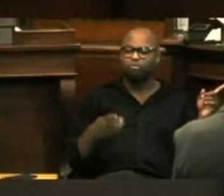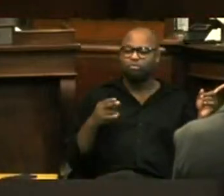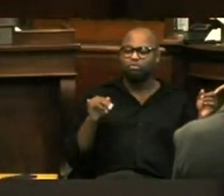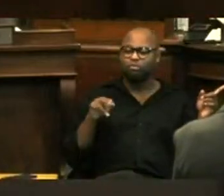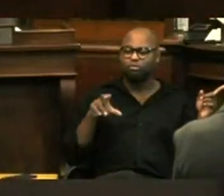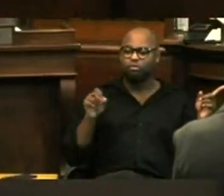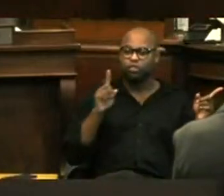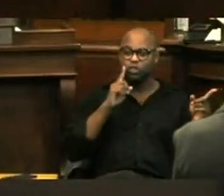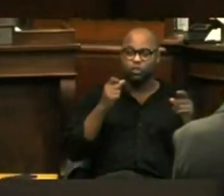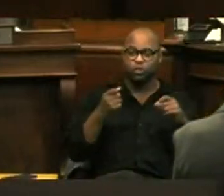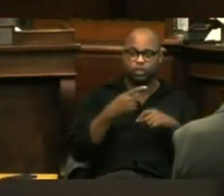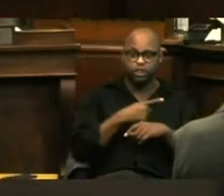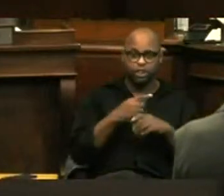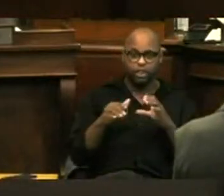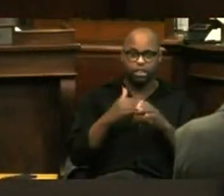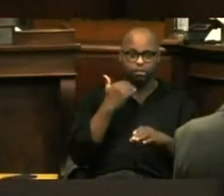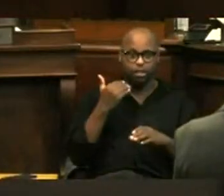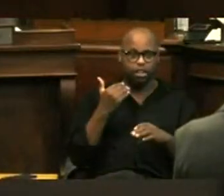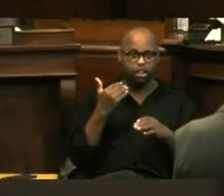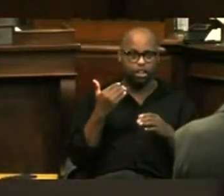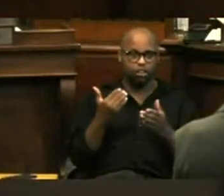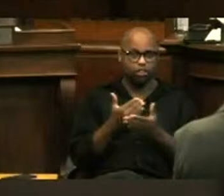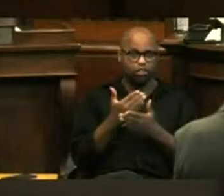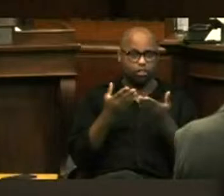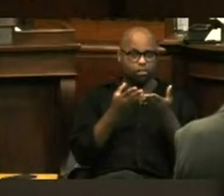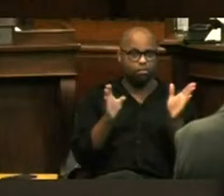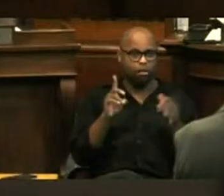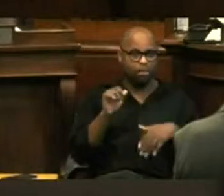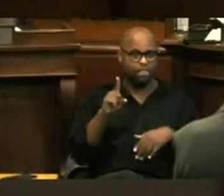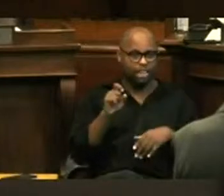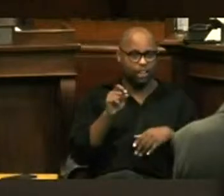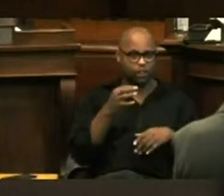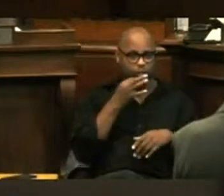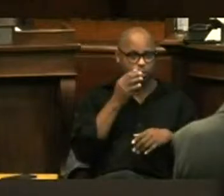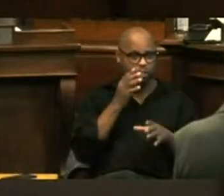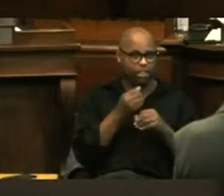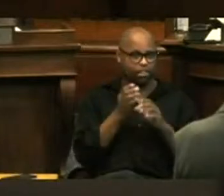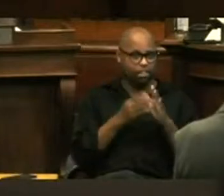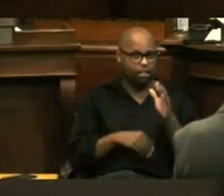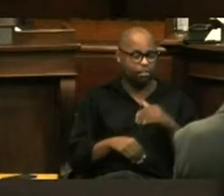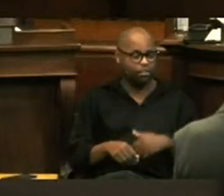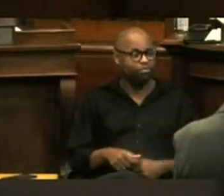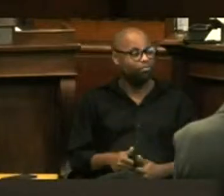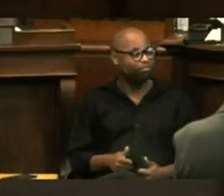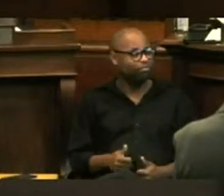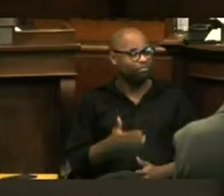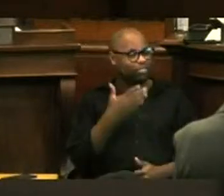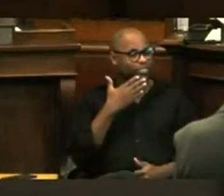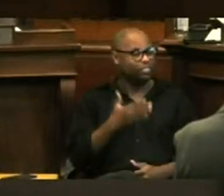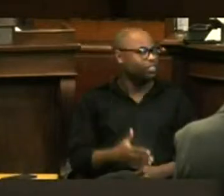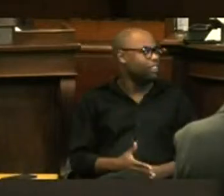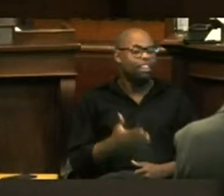here. So I suspect you will be emailing us the public meeting